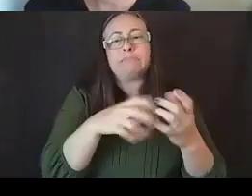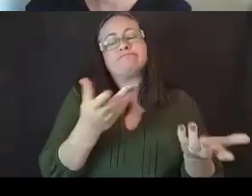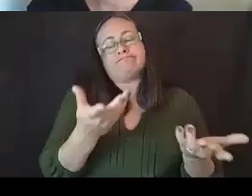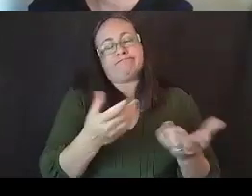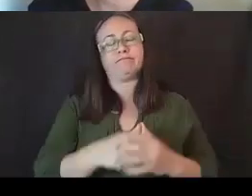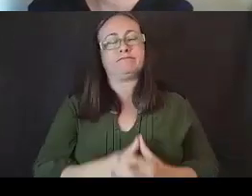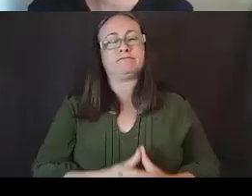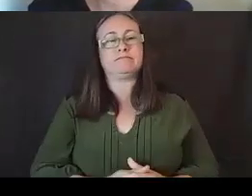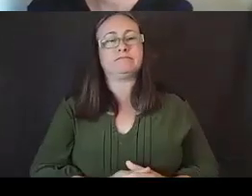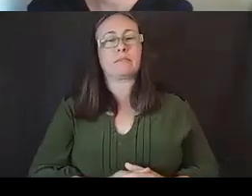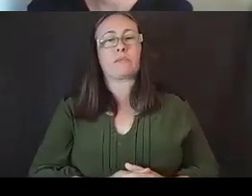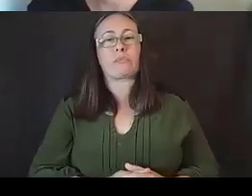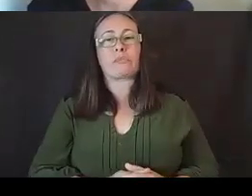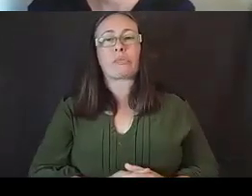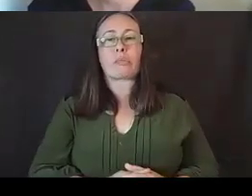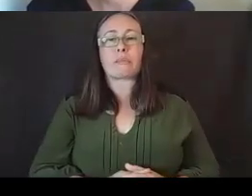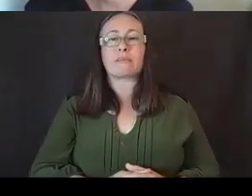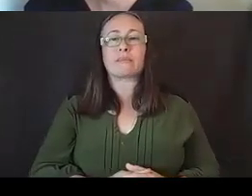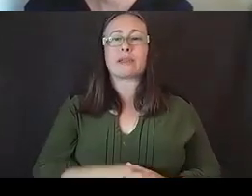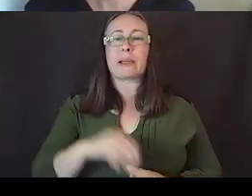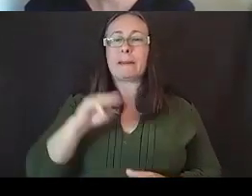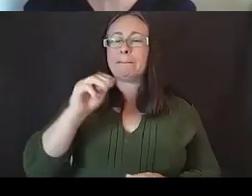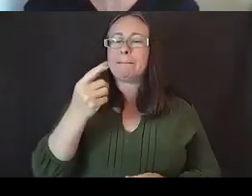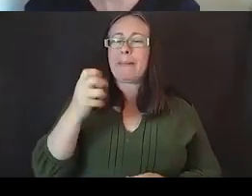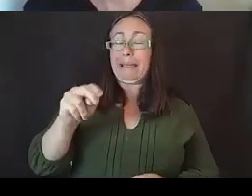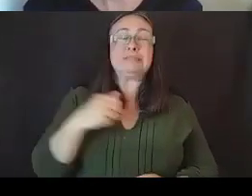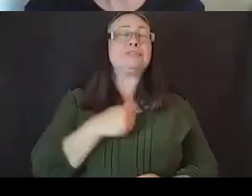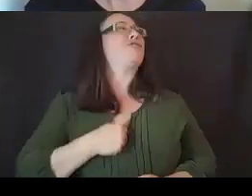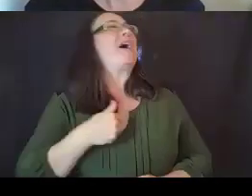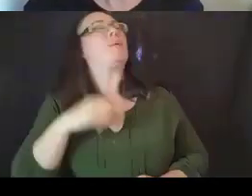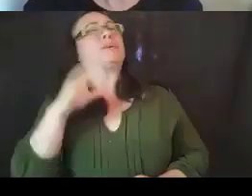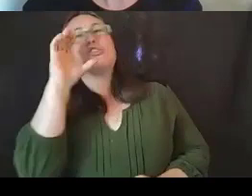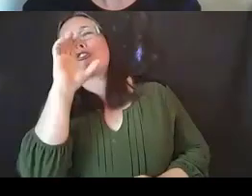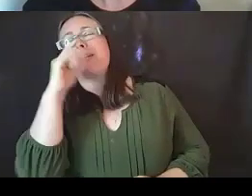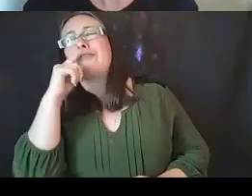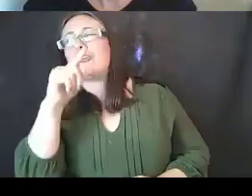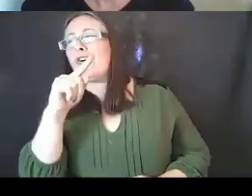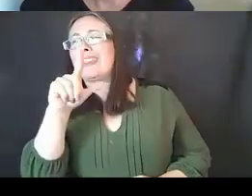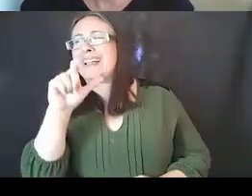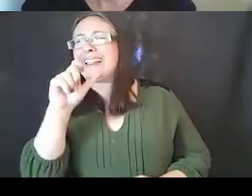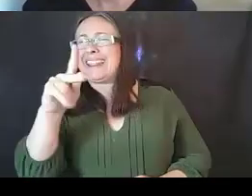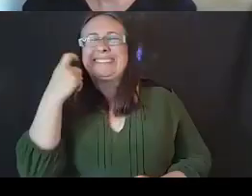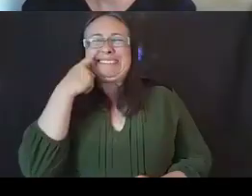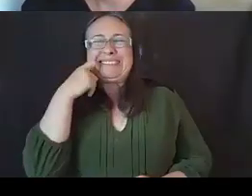Megan Columbus: Great. I'm sorry, I was looking for the link to the Open Mike, you've distracted me there.